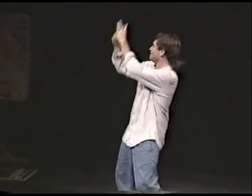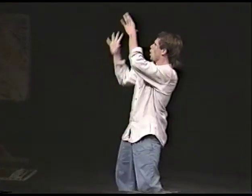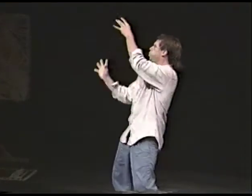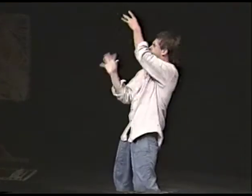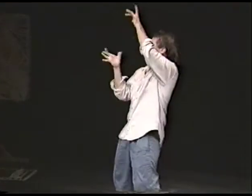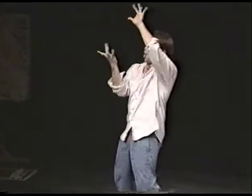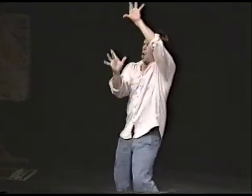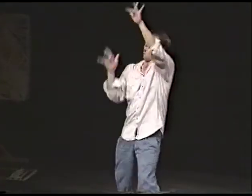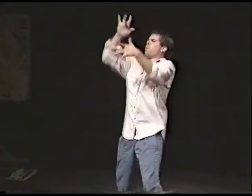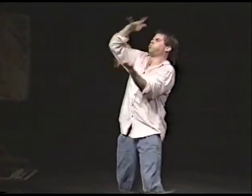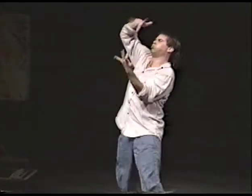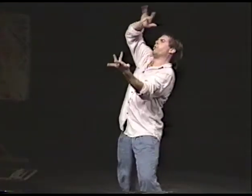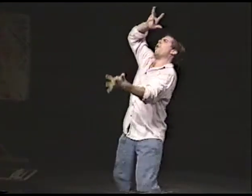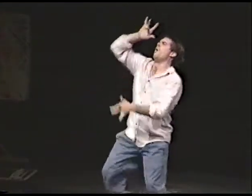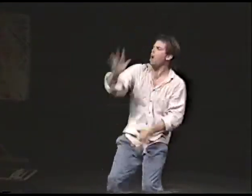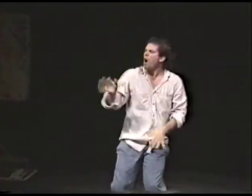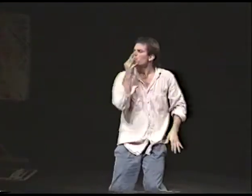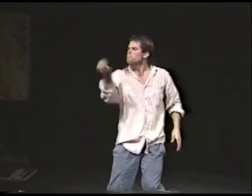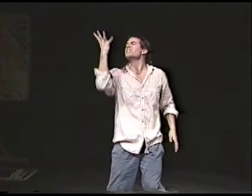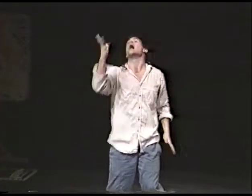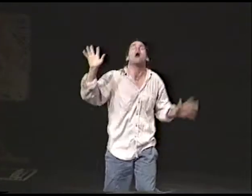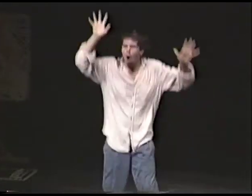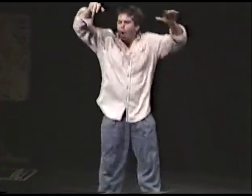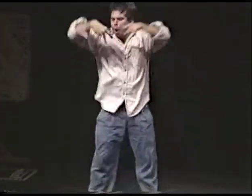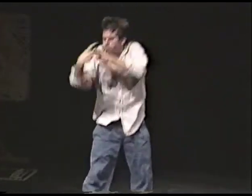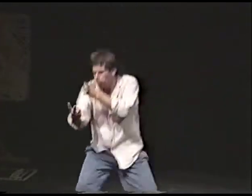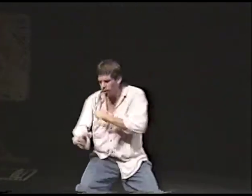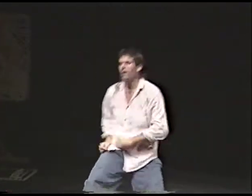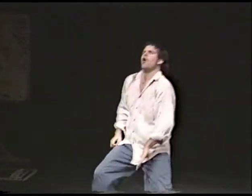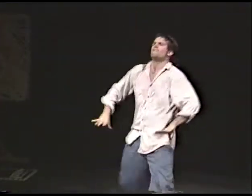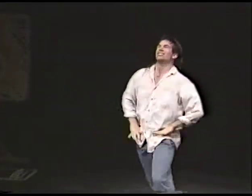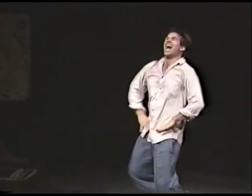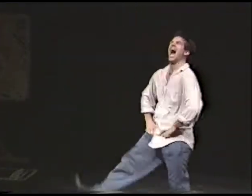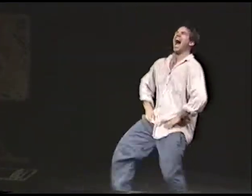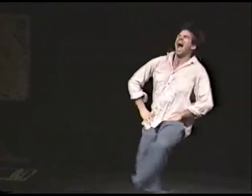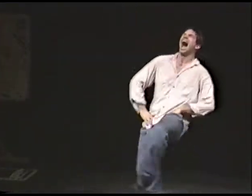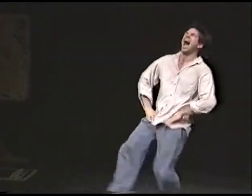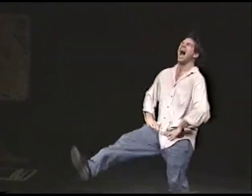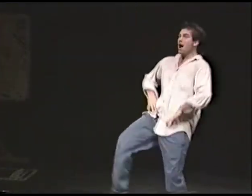Paris, the Eiffel Tower. Russia!